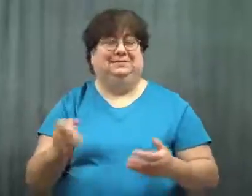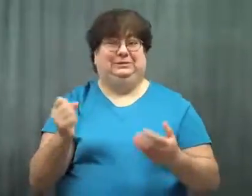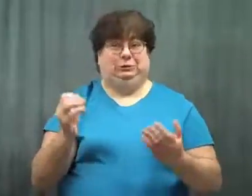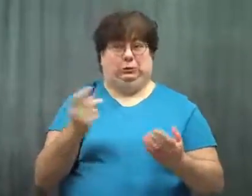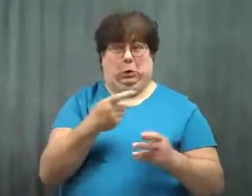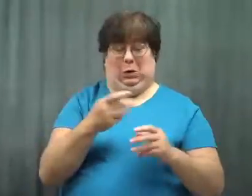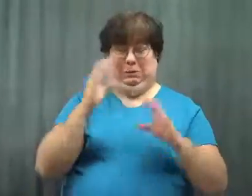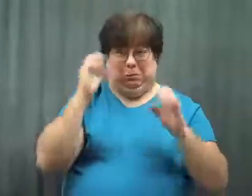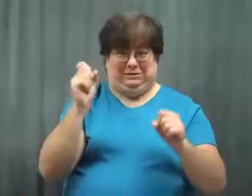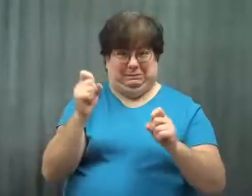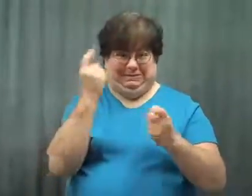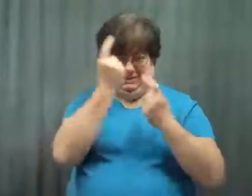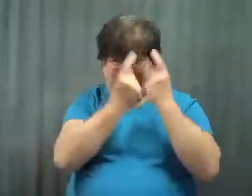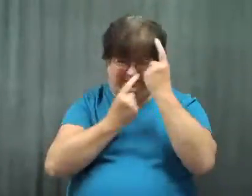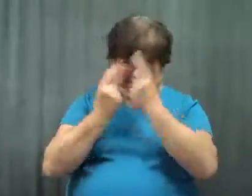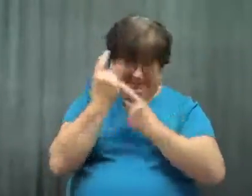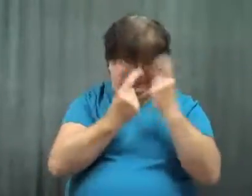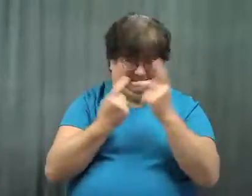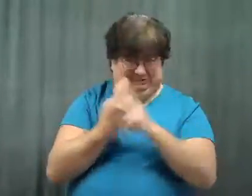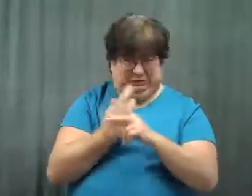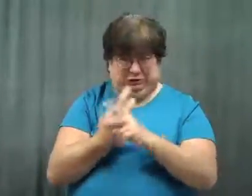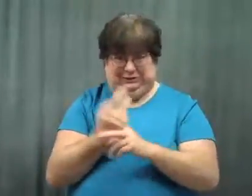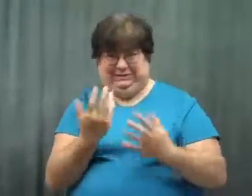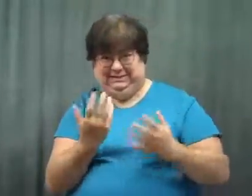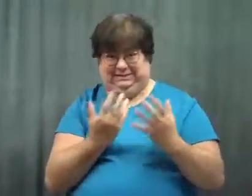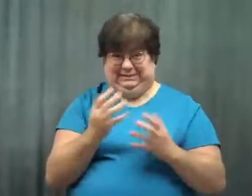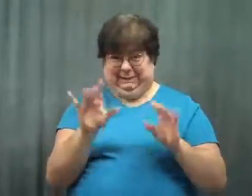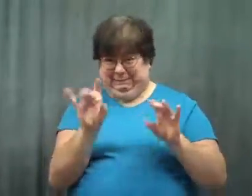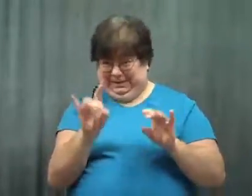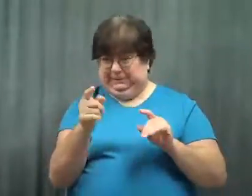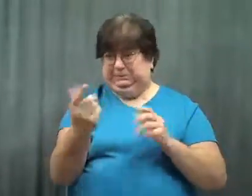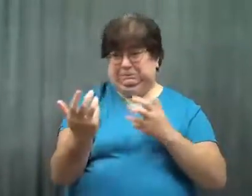So the President has to consider his choice carefully and choose someone